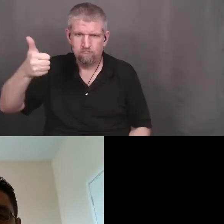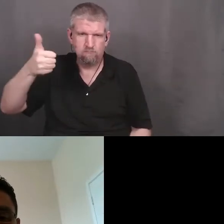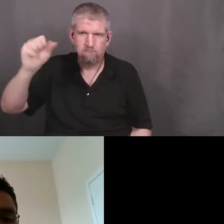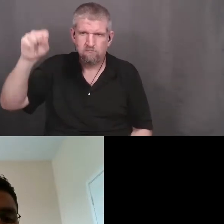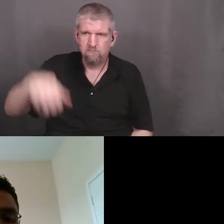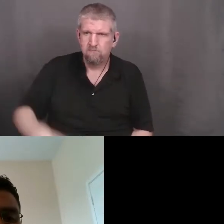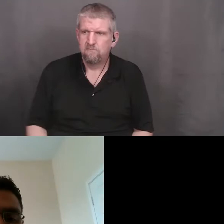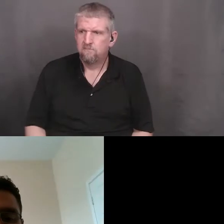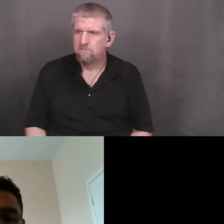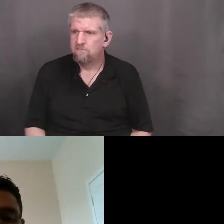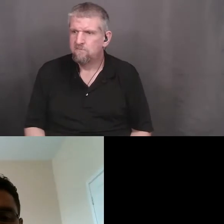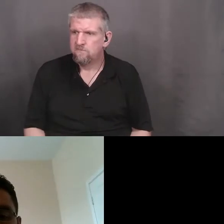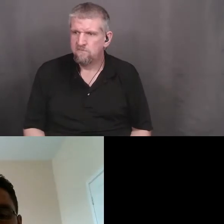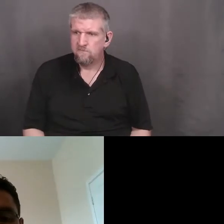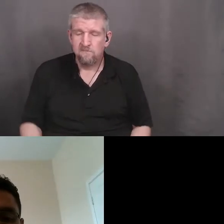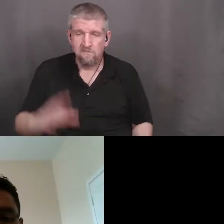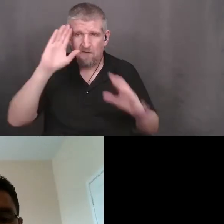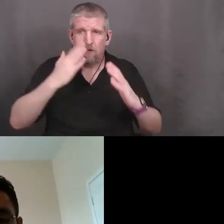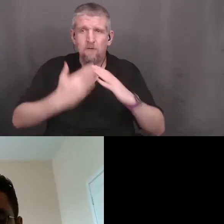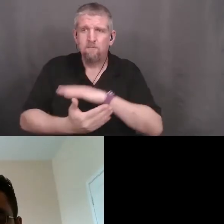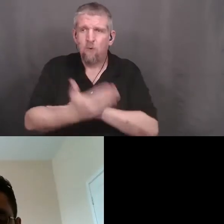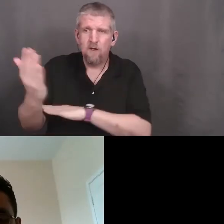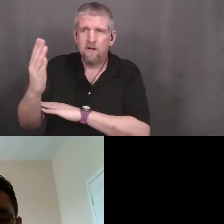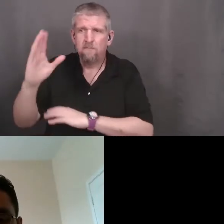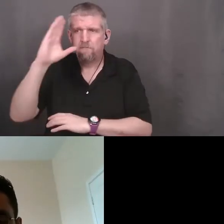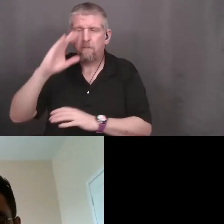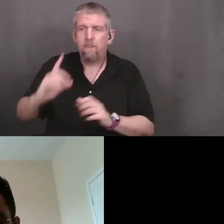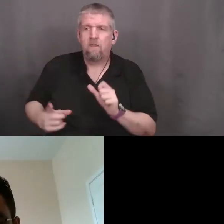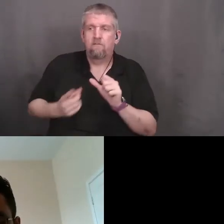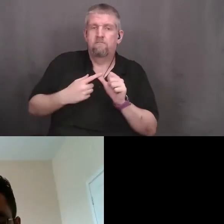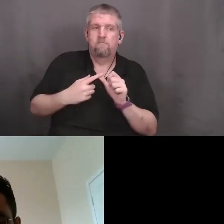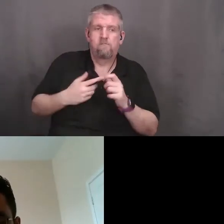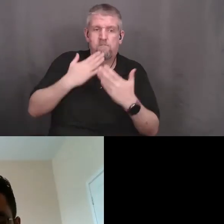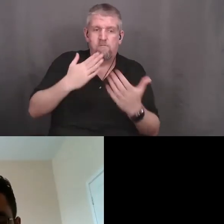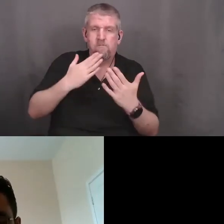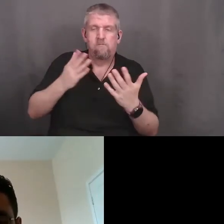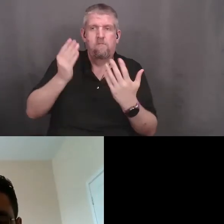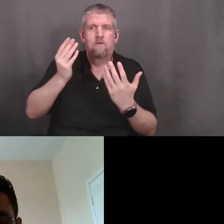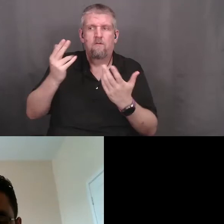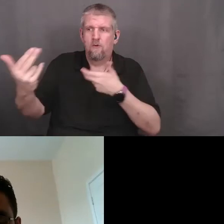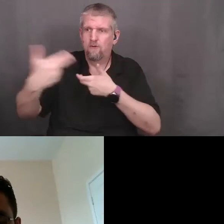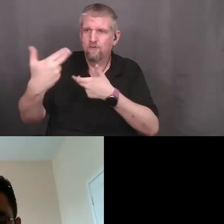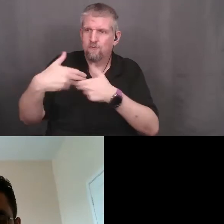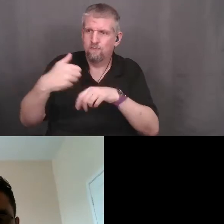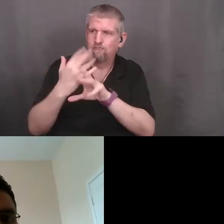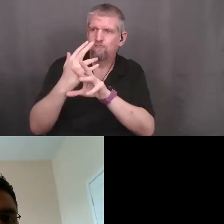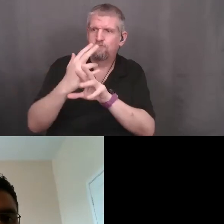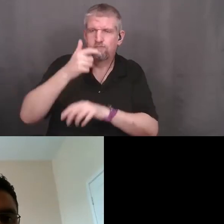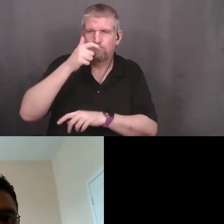Well, good morning, first of all, thank you all for being with us this morning,